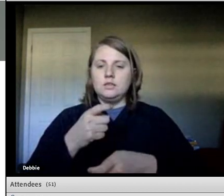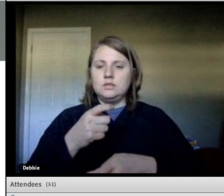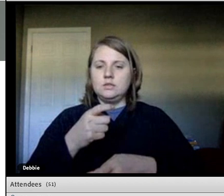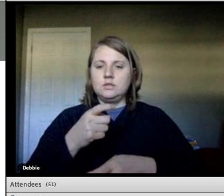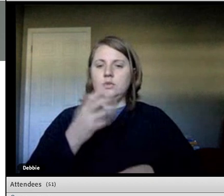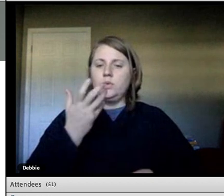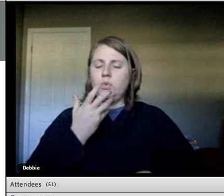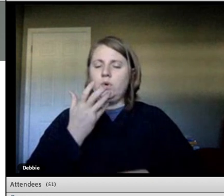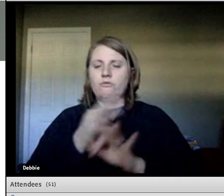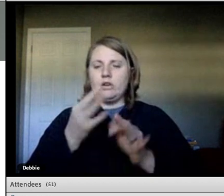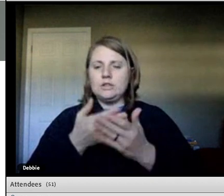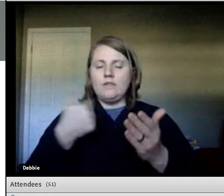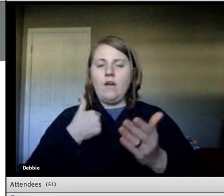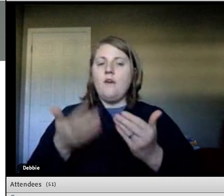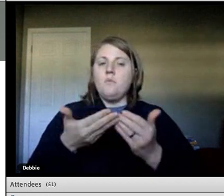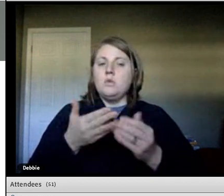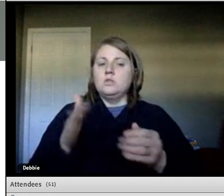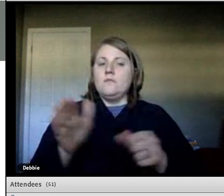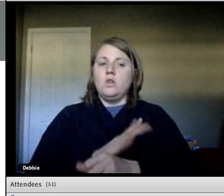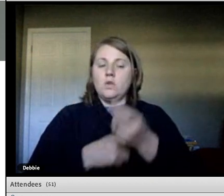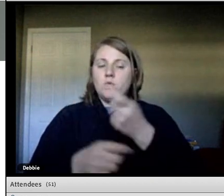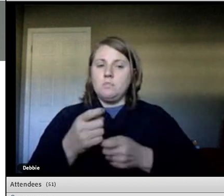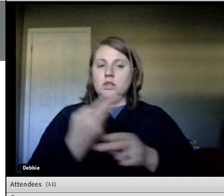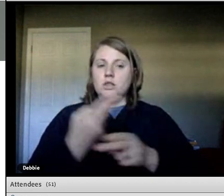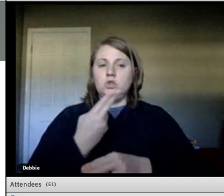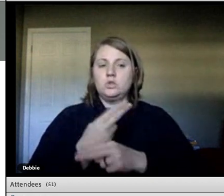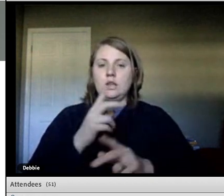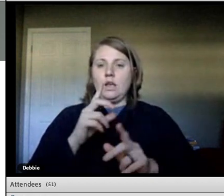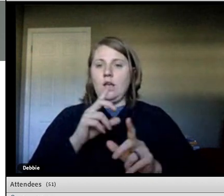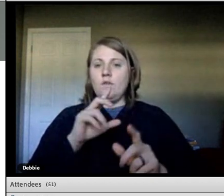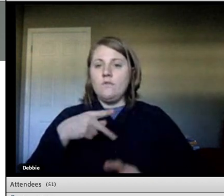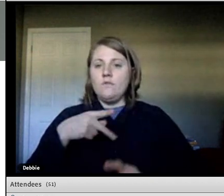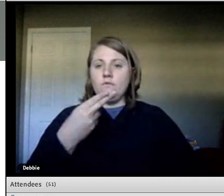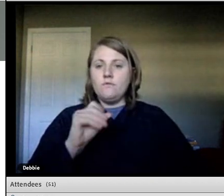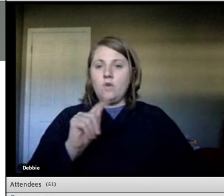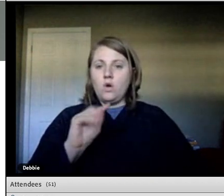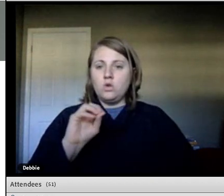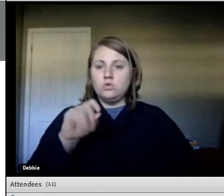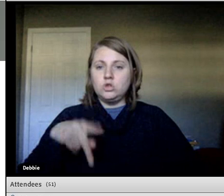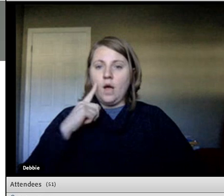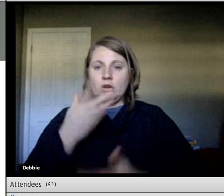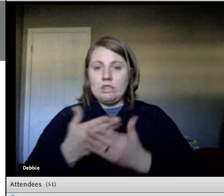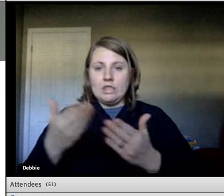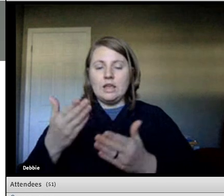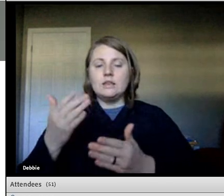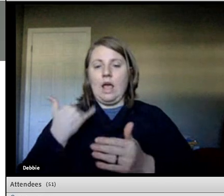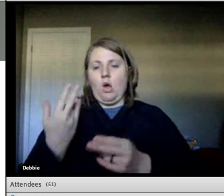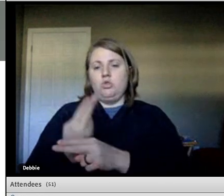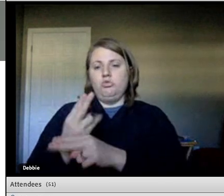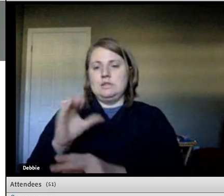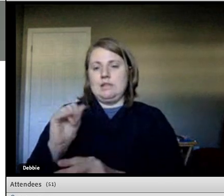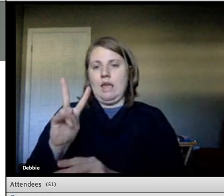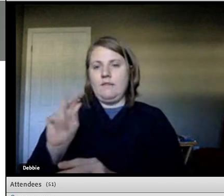for stuff in Canva these days. It's so robust, and they keep adding to it. I was creating little animated